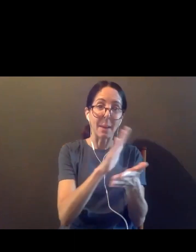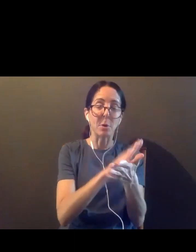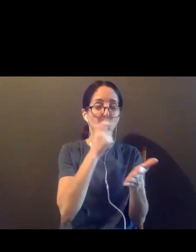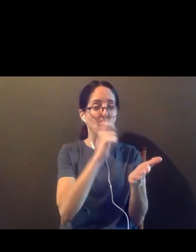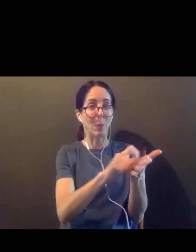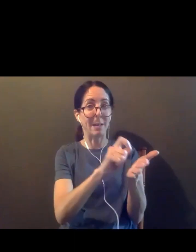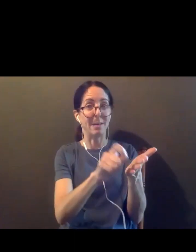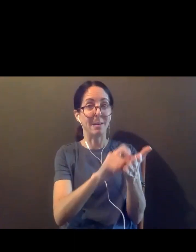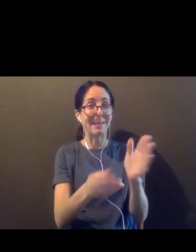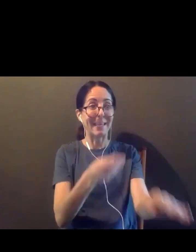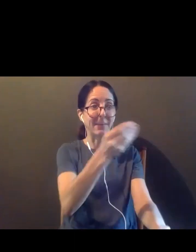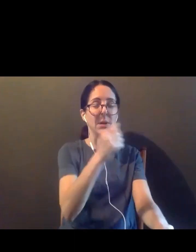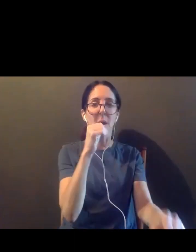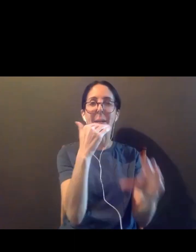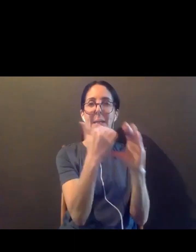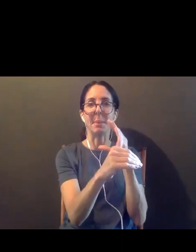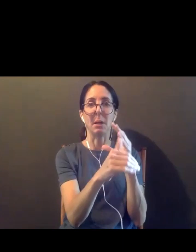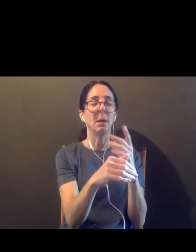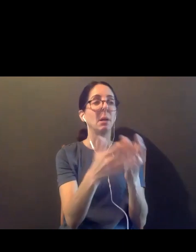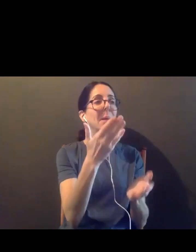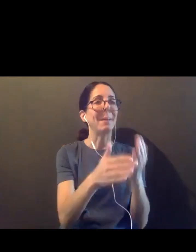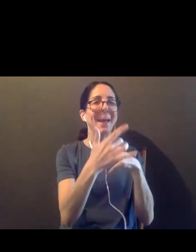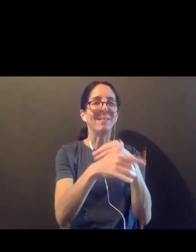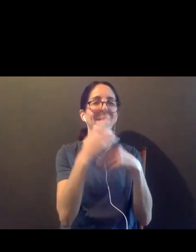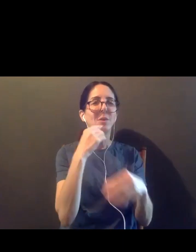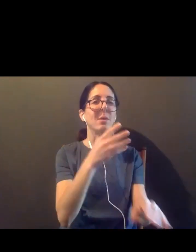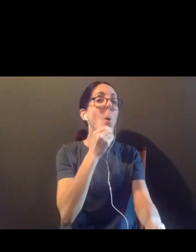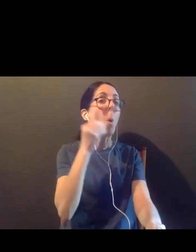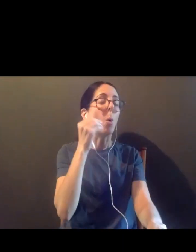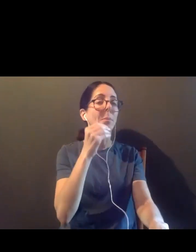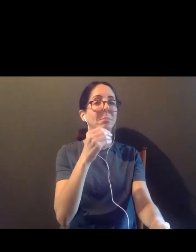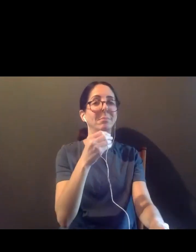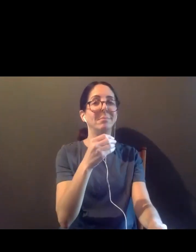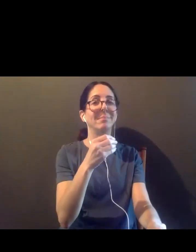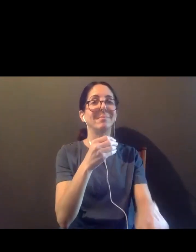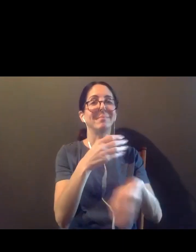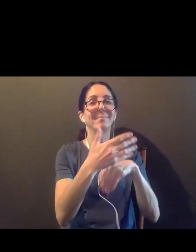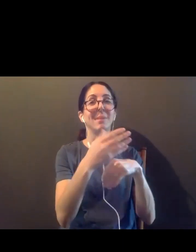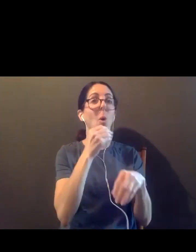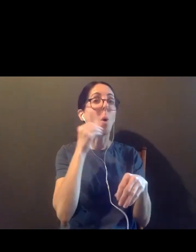in their mother tongue or the language they are used to at a literacy level that makes